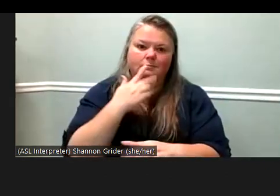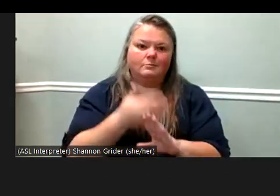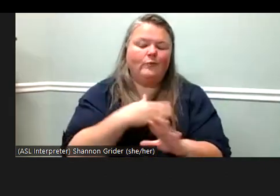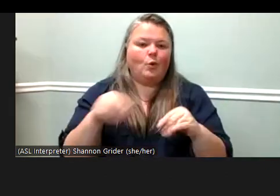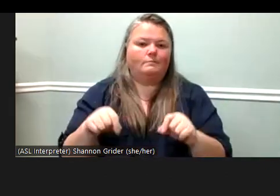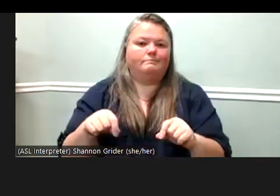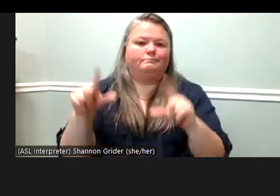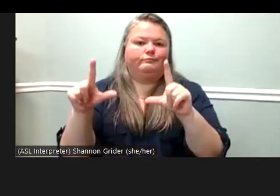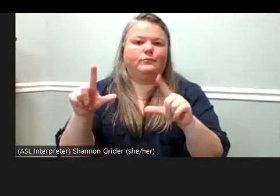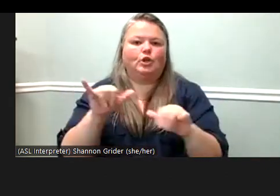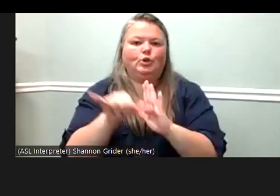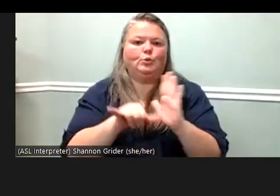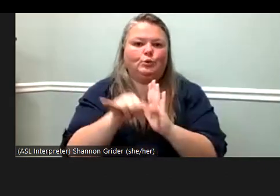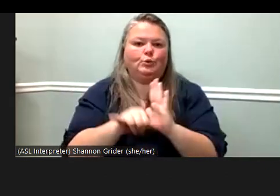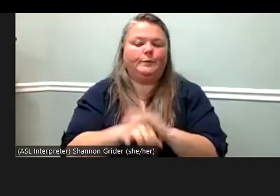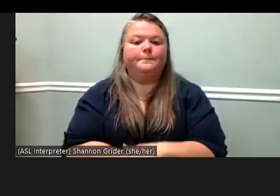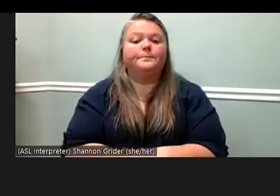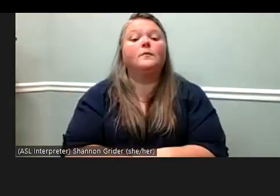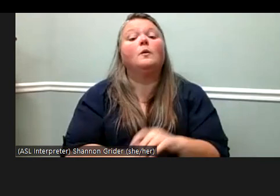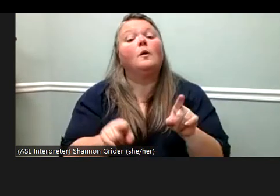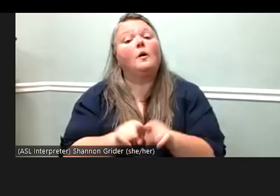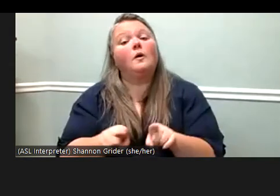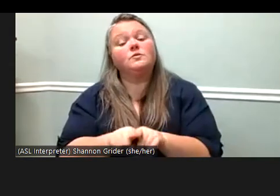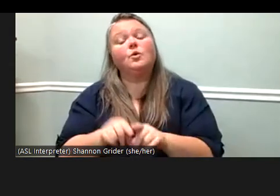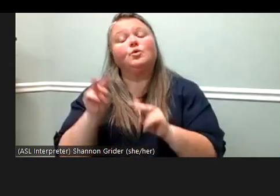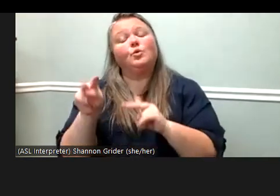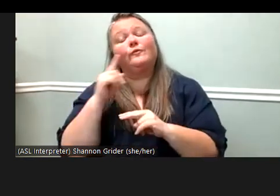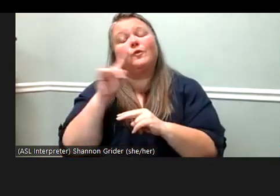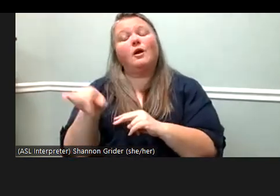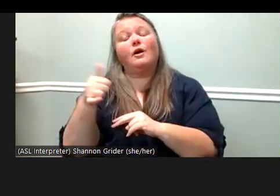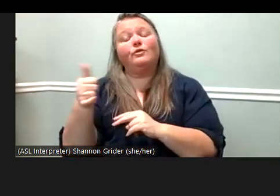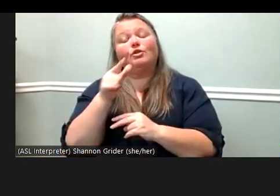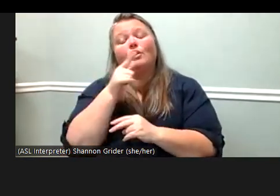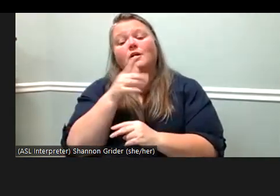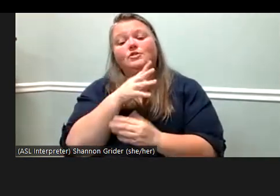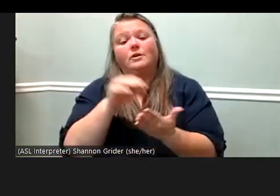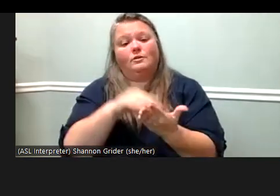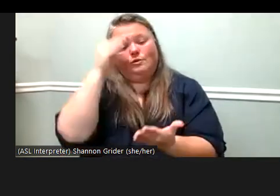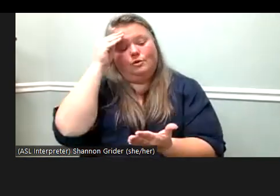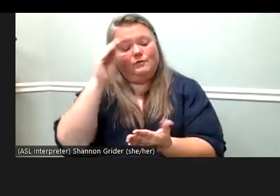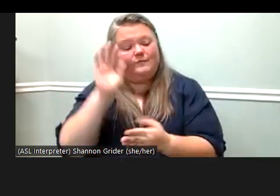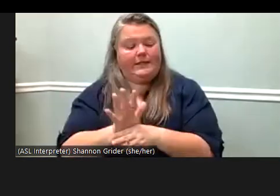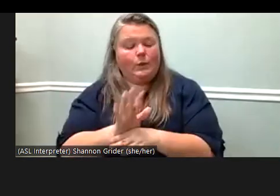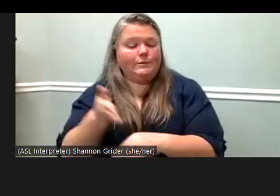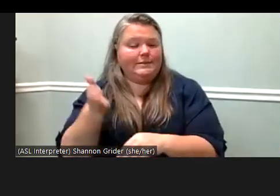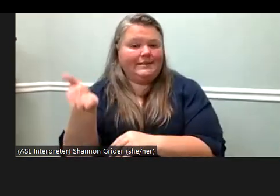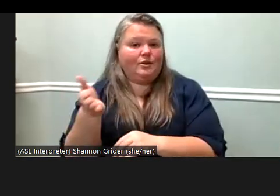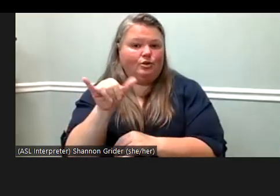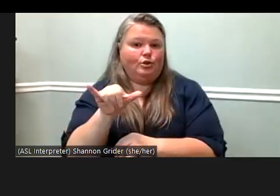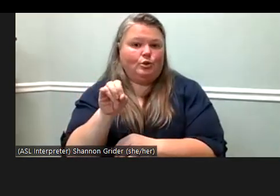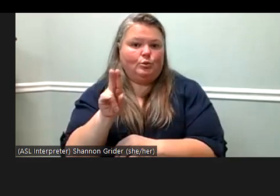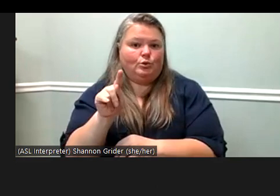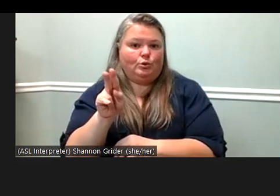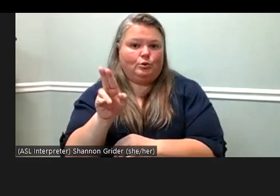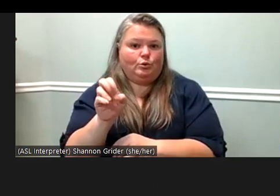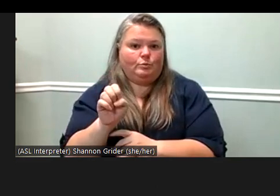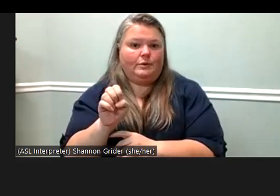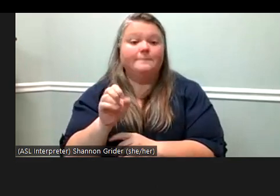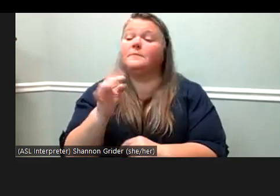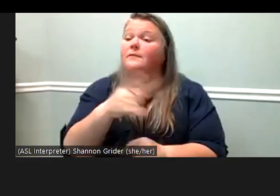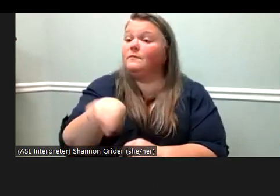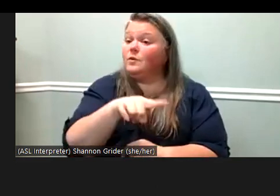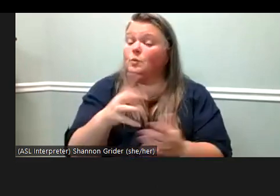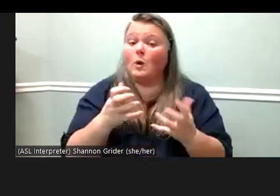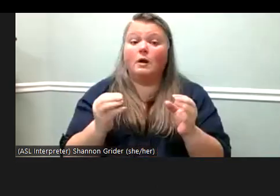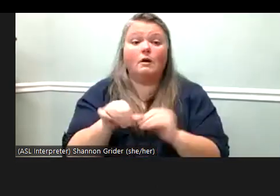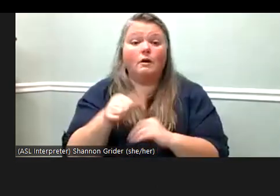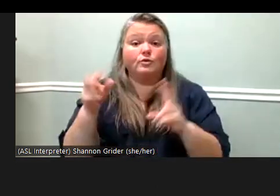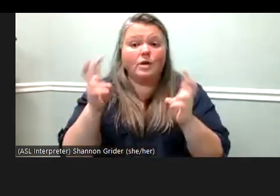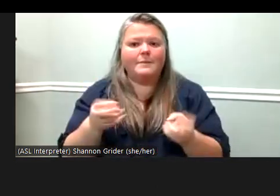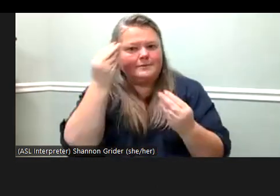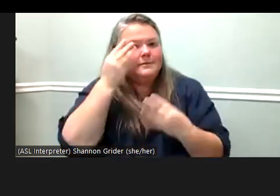THE LINK. WE DIDN'T HAVE REGISTRATION FOR THIS SO I DON'T HAVE YOUR EMAILS, BUT YOU CAN EMAIL ME AT THE EMAIL IN THE CHAT AND WE WILL SEND THAT OUT TO YOU WHEN IT'S